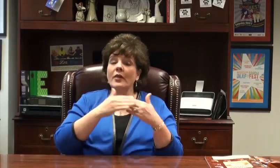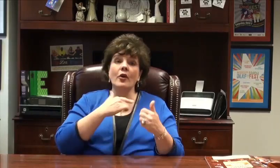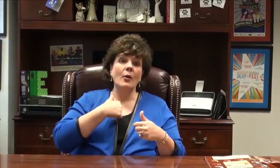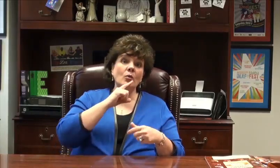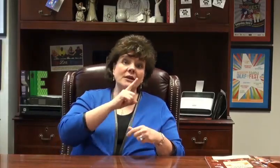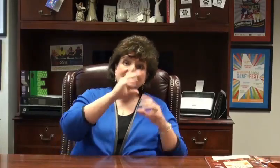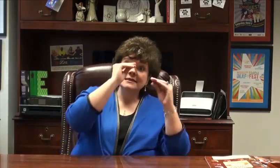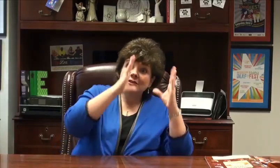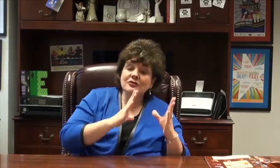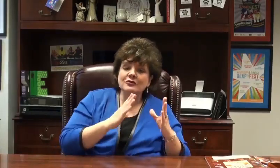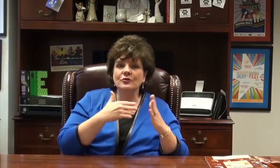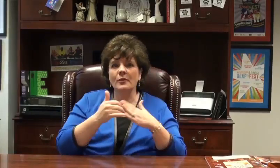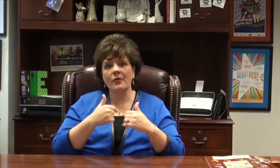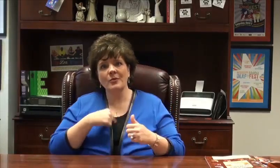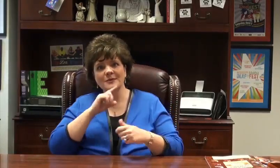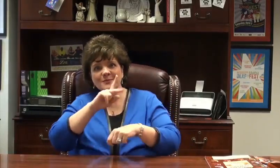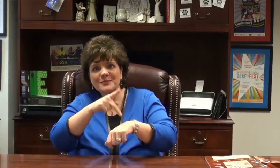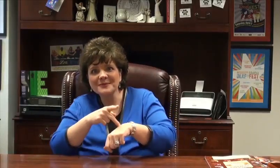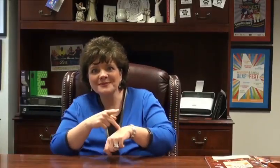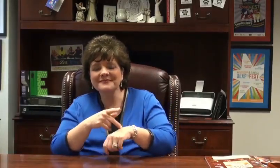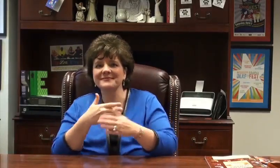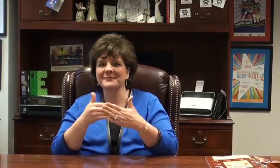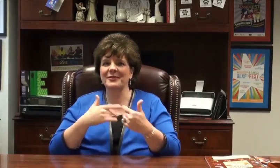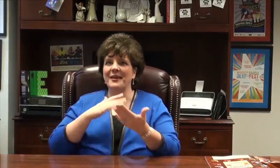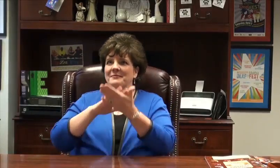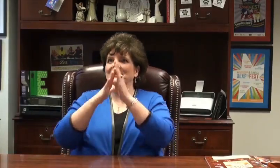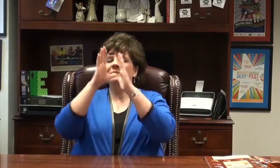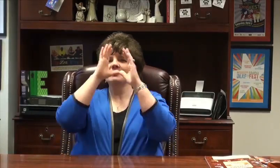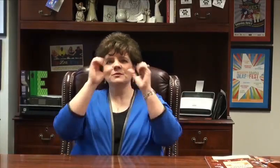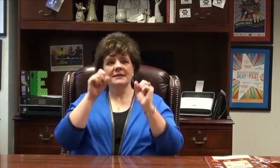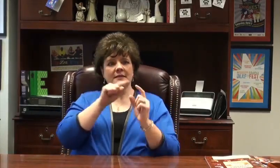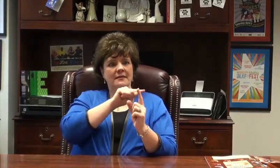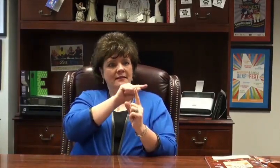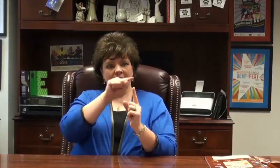Whatever role I have been in, whether teacher, principal, or superintendent, my goal has always been to